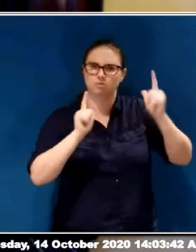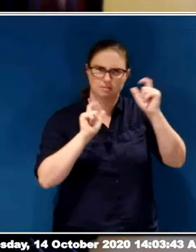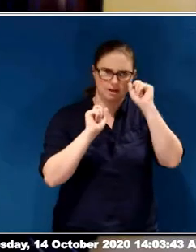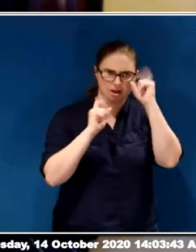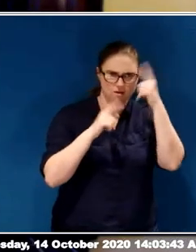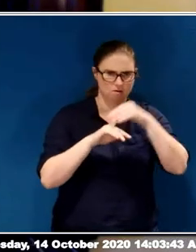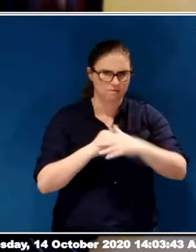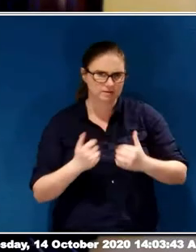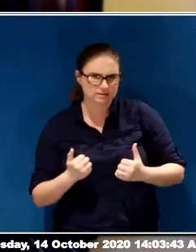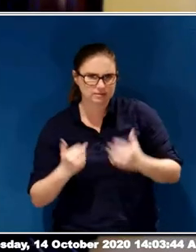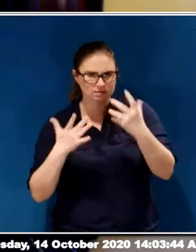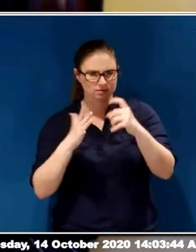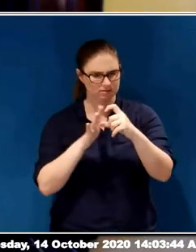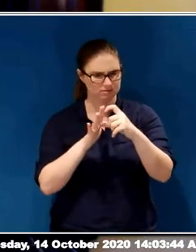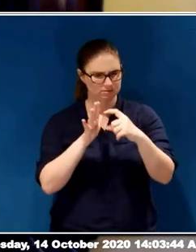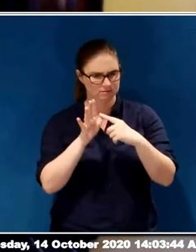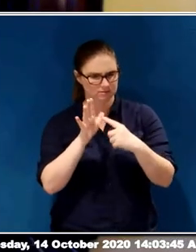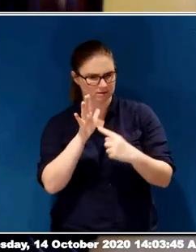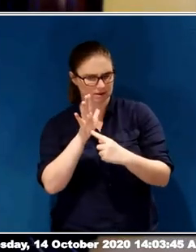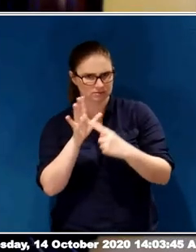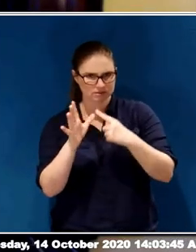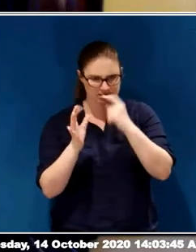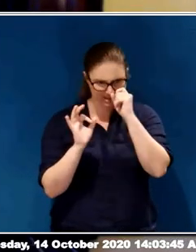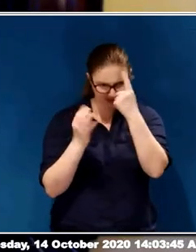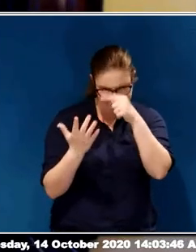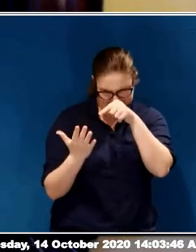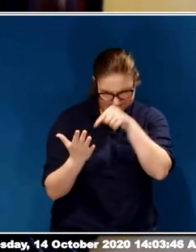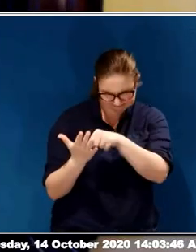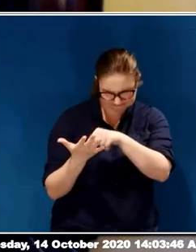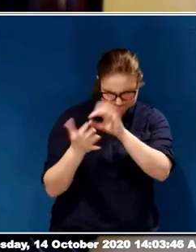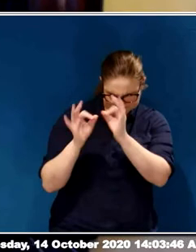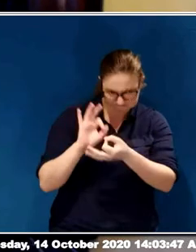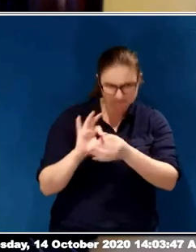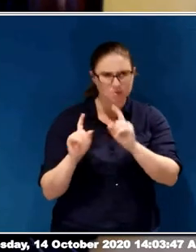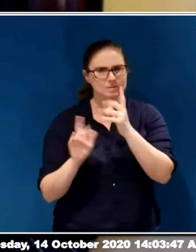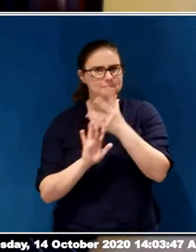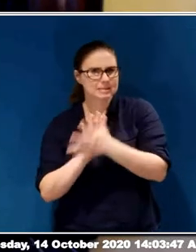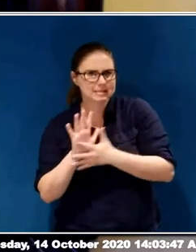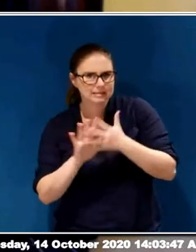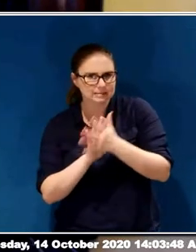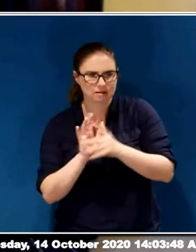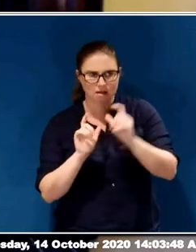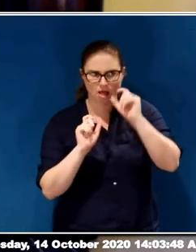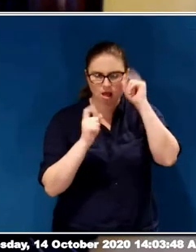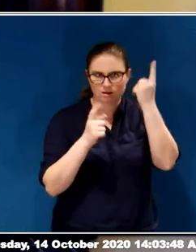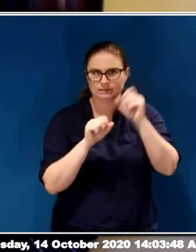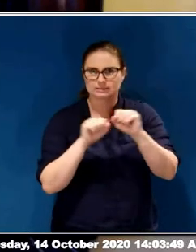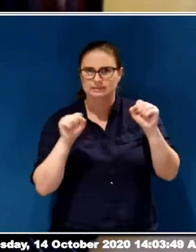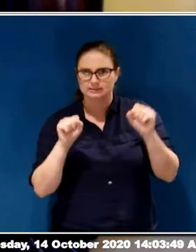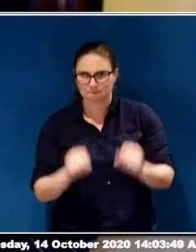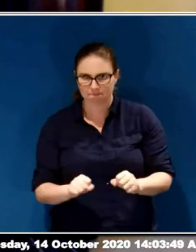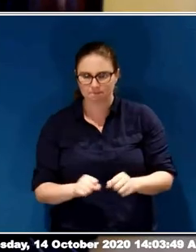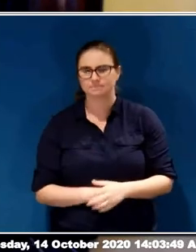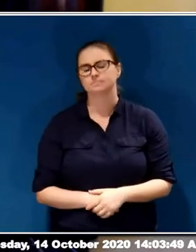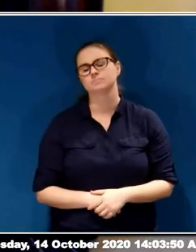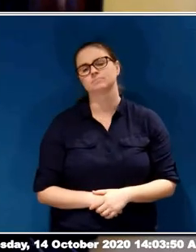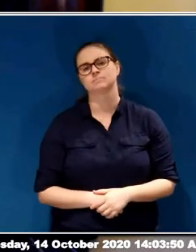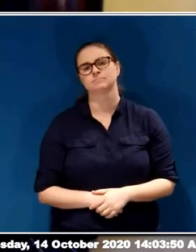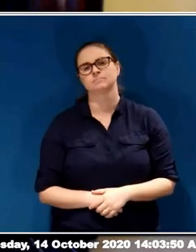And while they have some devolution of responsibility in the State, it's not like it is in Australia.